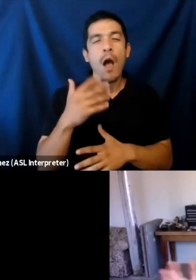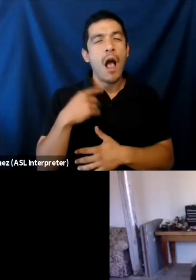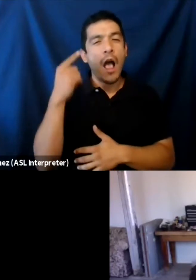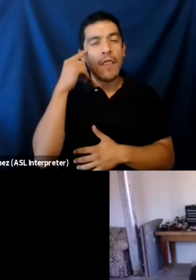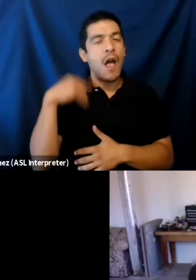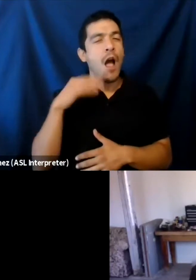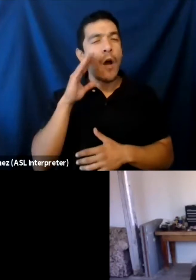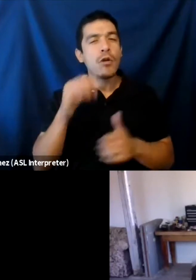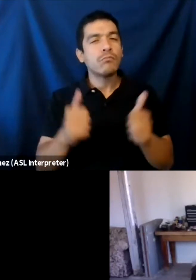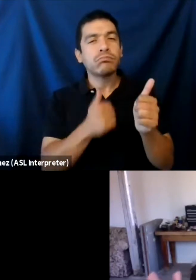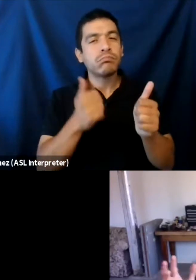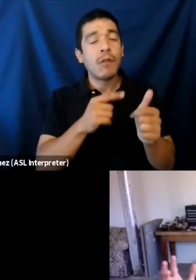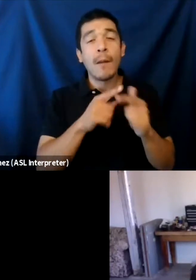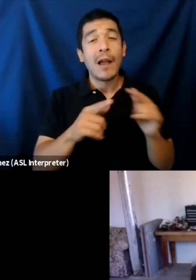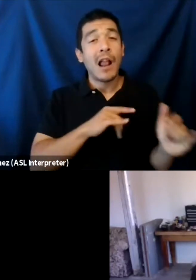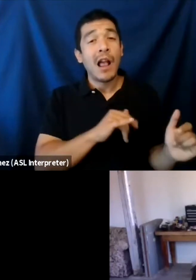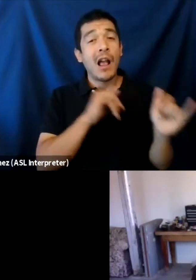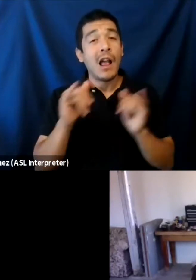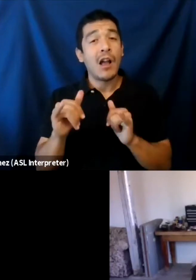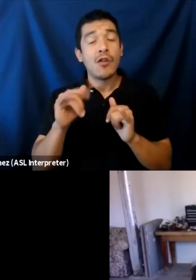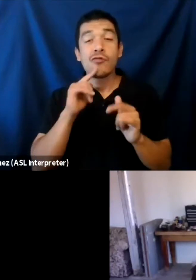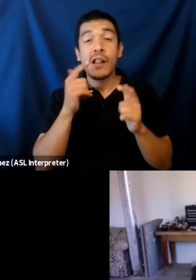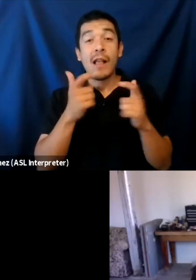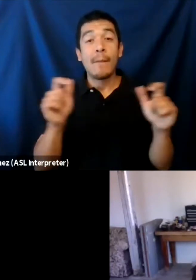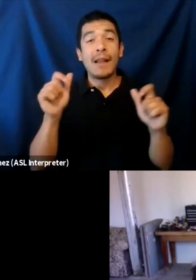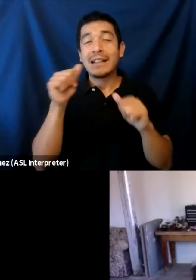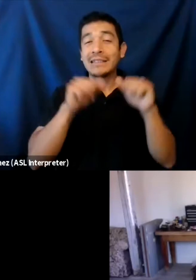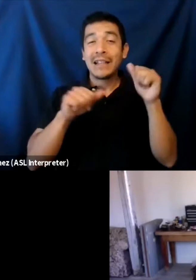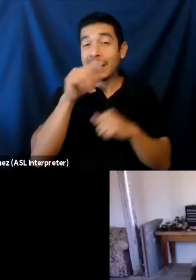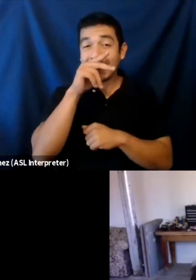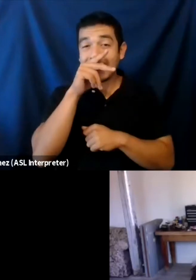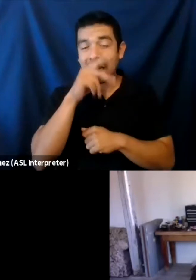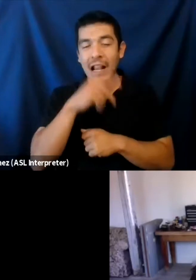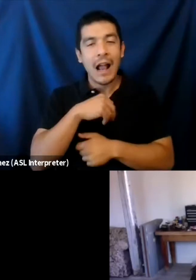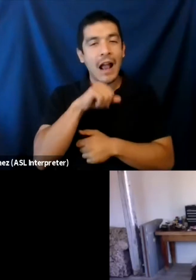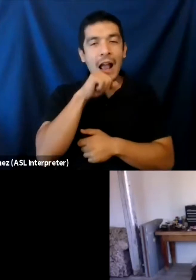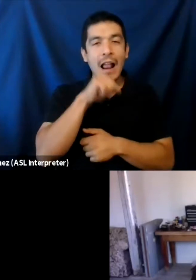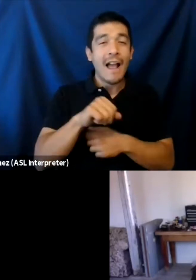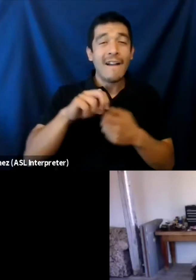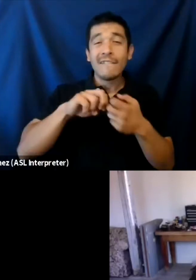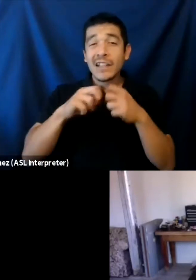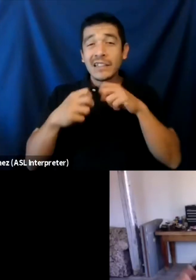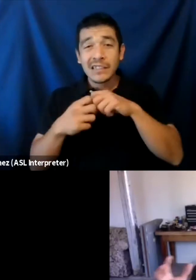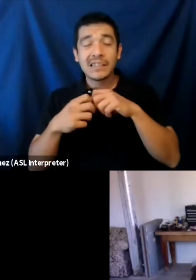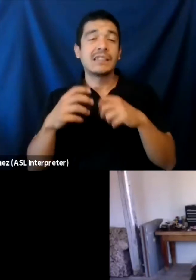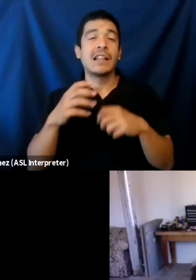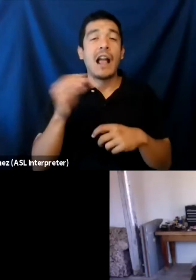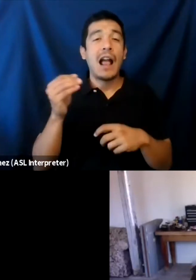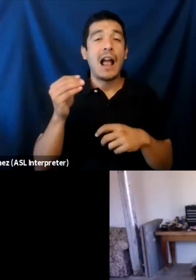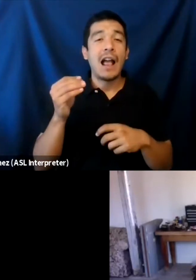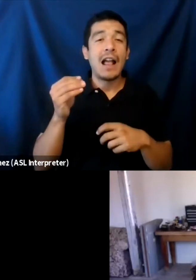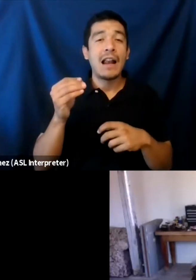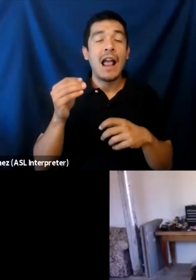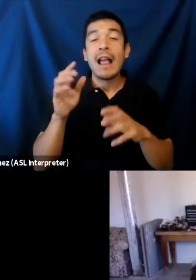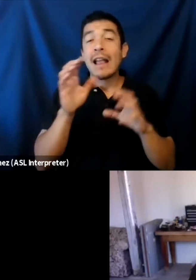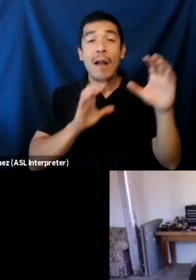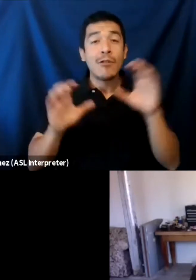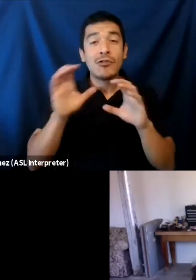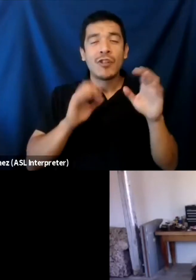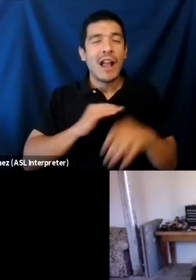But I also was a big like science kid. I loved like physics and chemistry and didn't really ever have a way